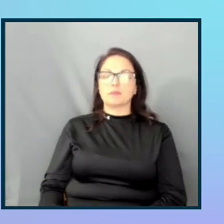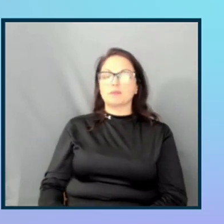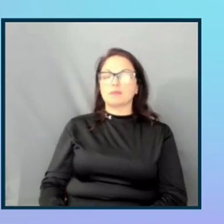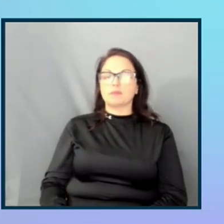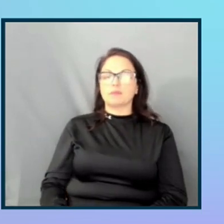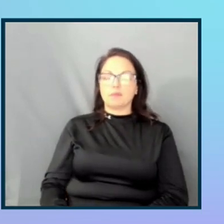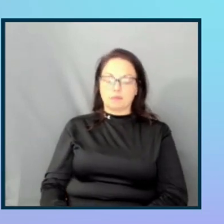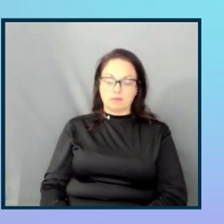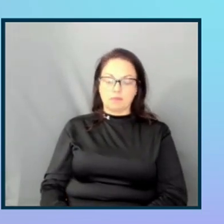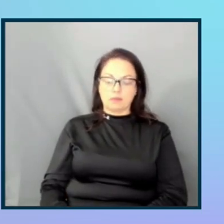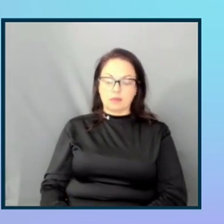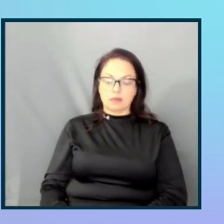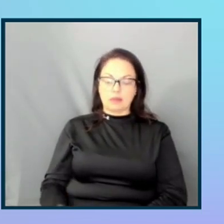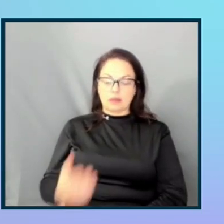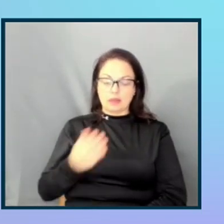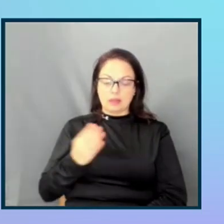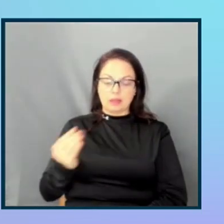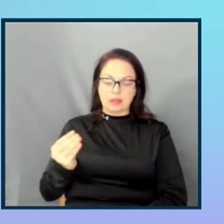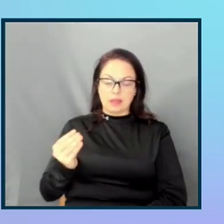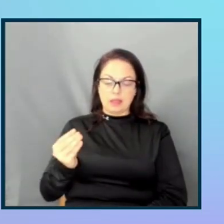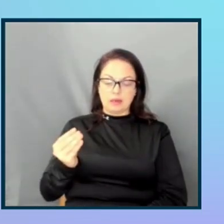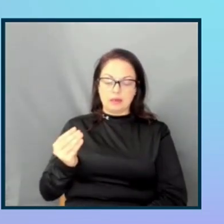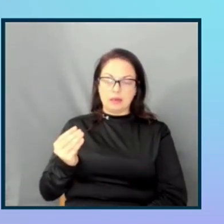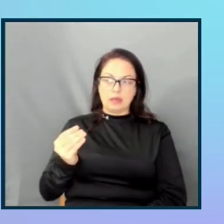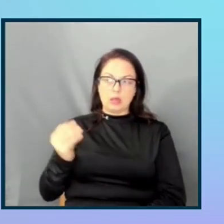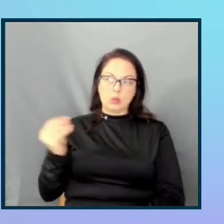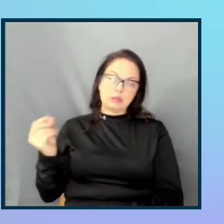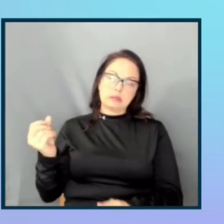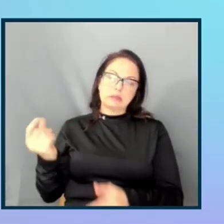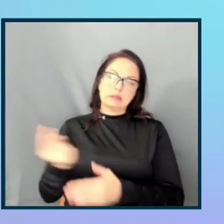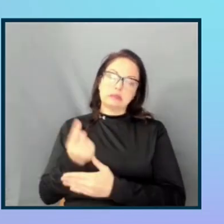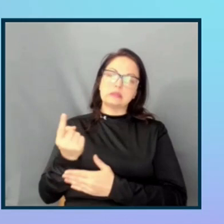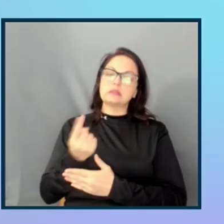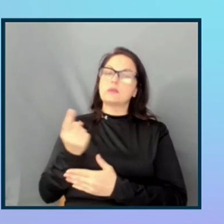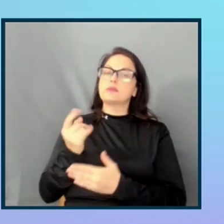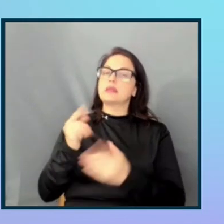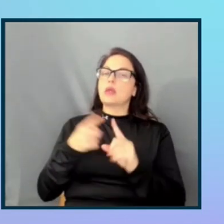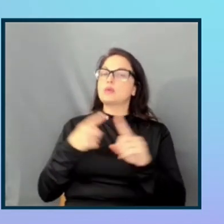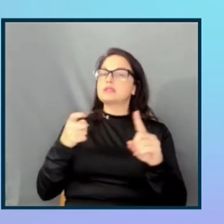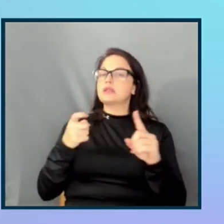And it was something which came from a position of passion because of my own lived experiences.